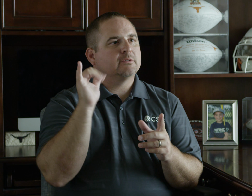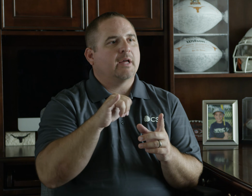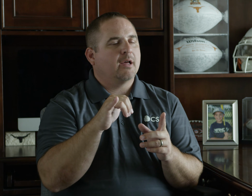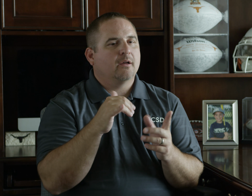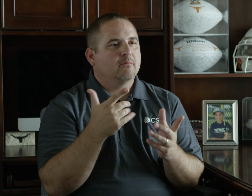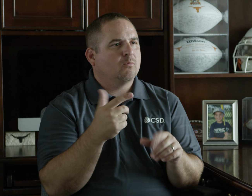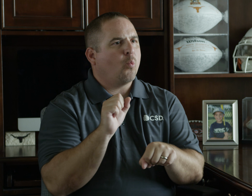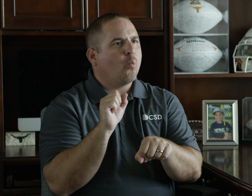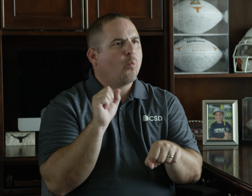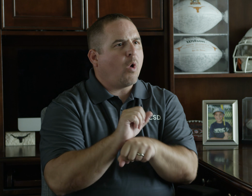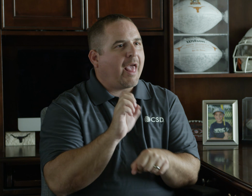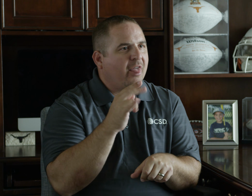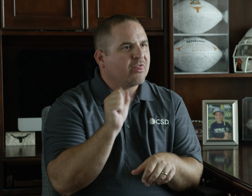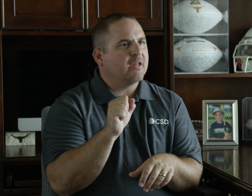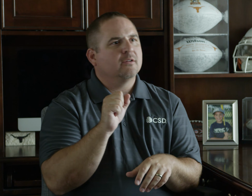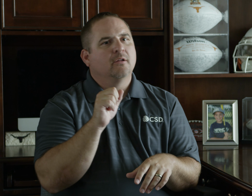He had great work ethic.